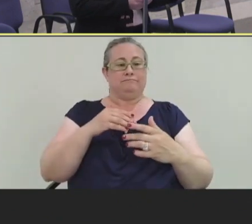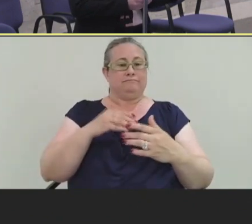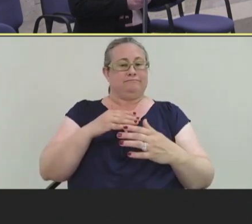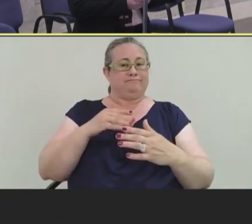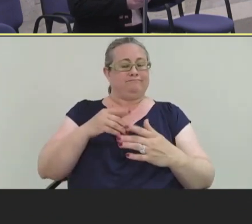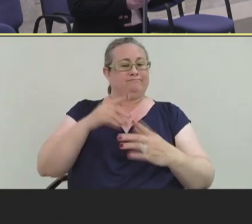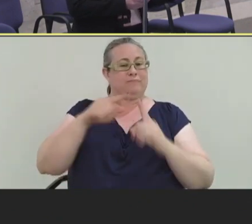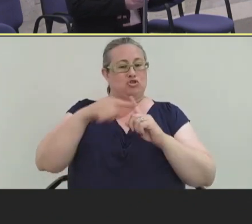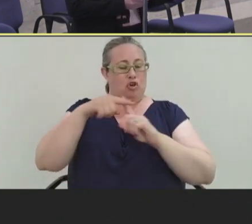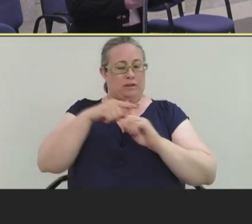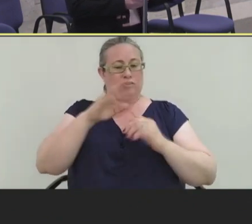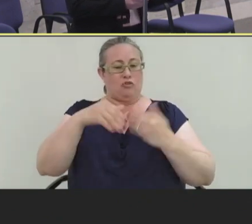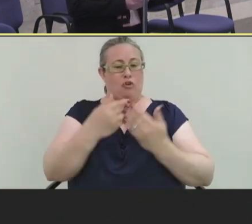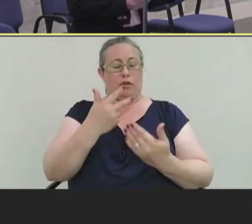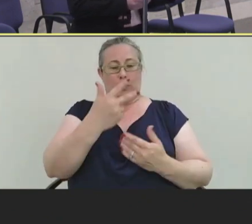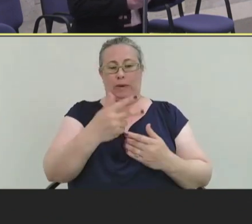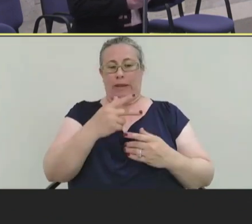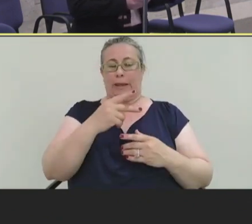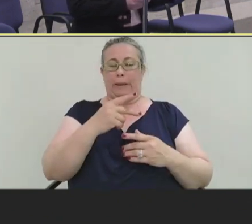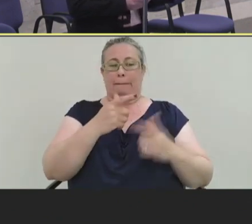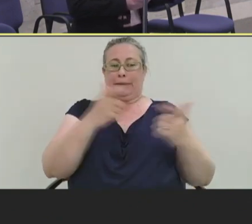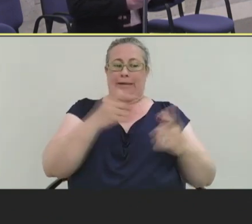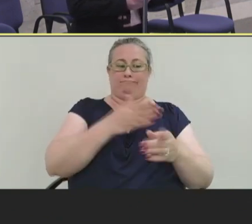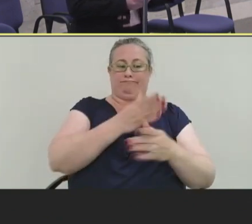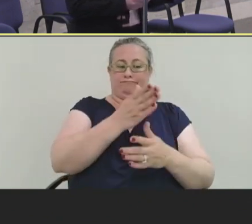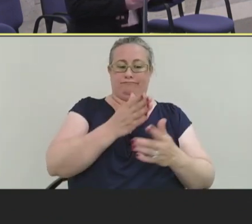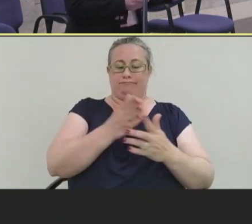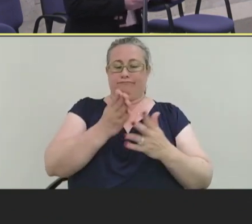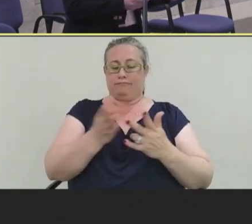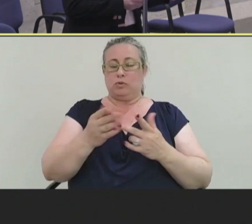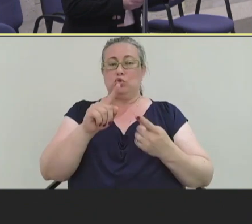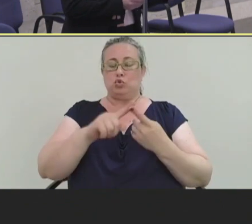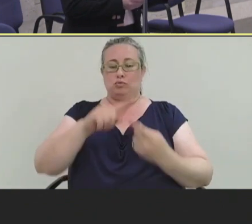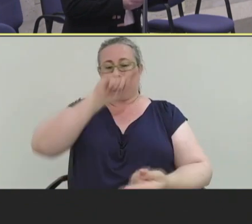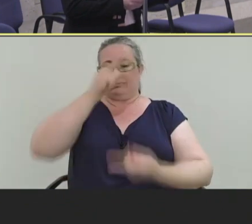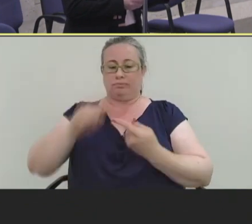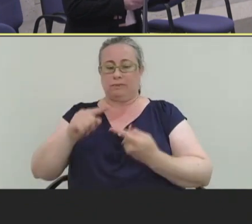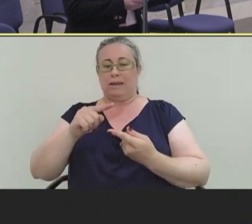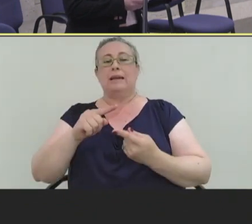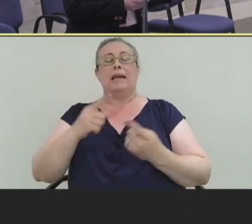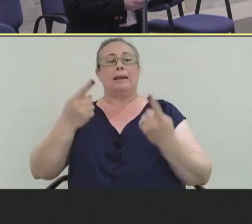of breast cancer in order to reduce both the incidence and prevent death from breast cancer.